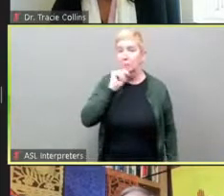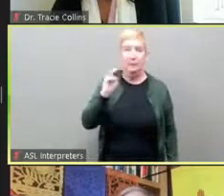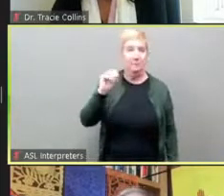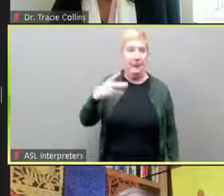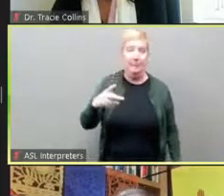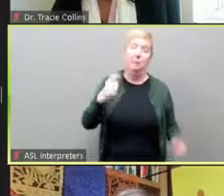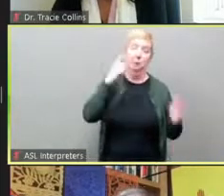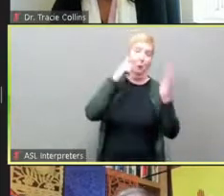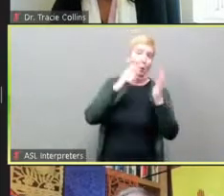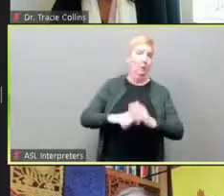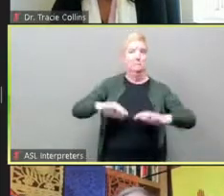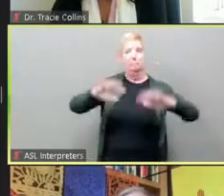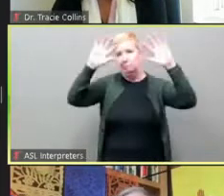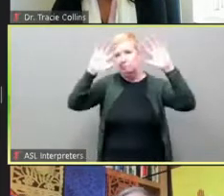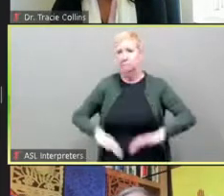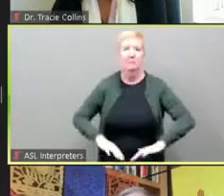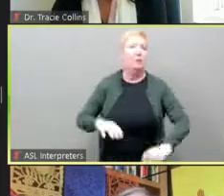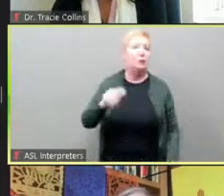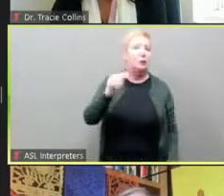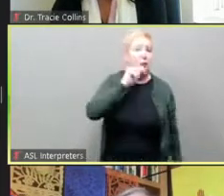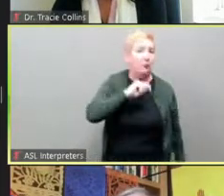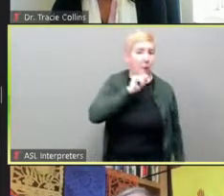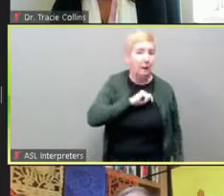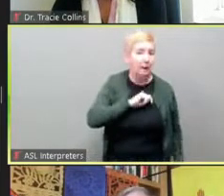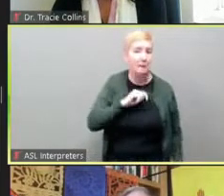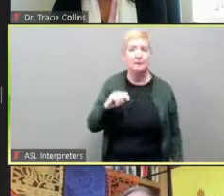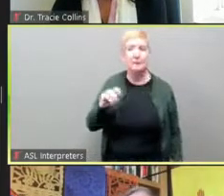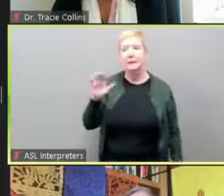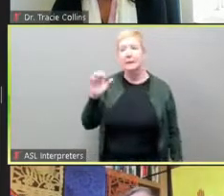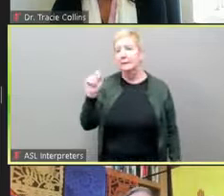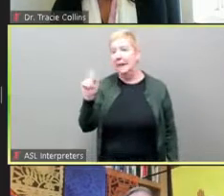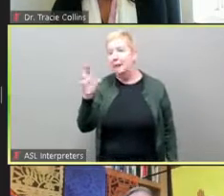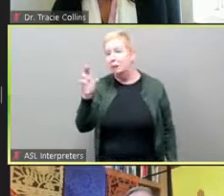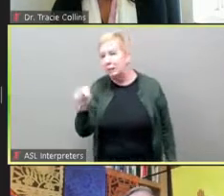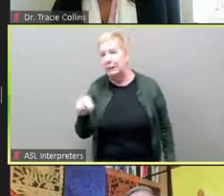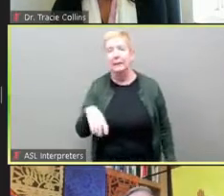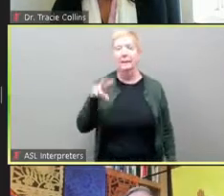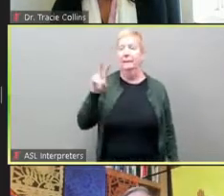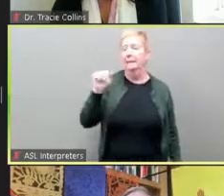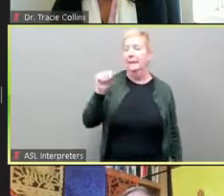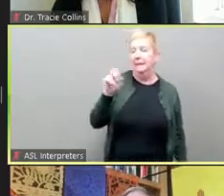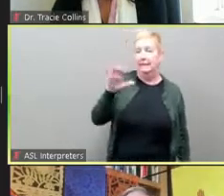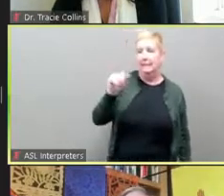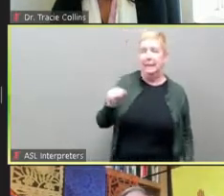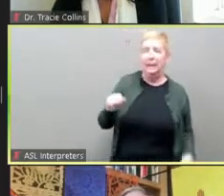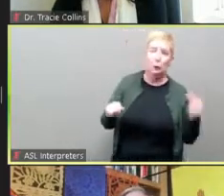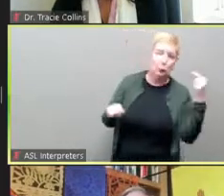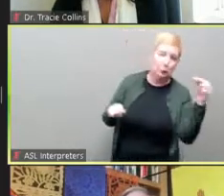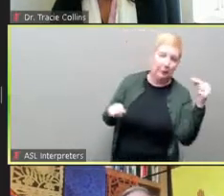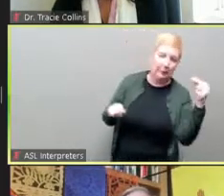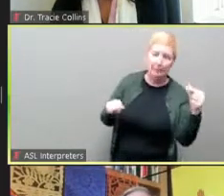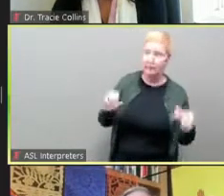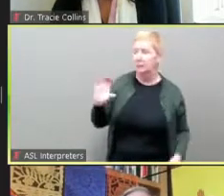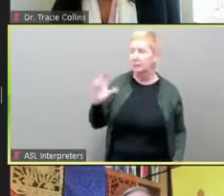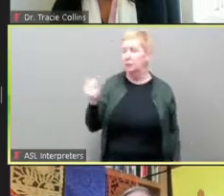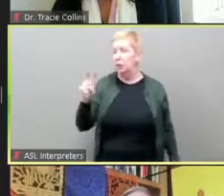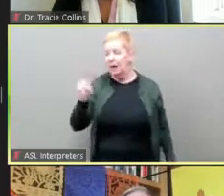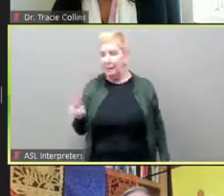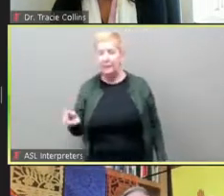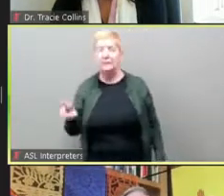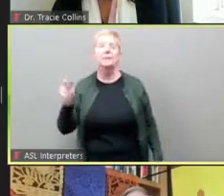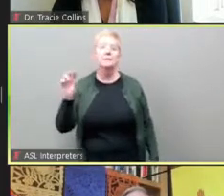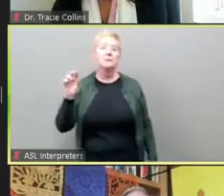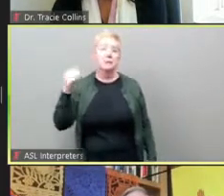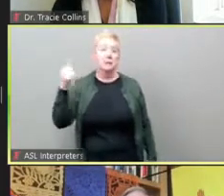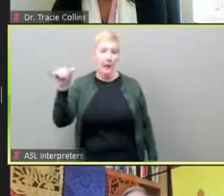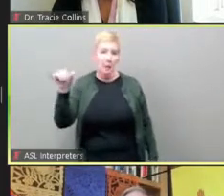pretty much. Uh Catherine valencia are green, Chavez is yellow. Uh and it